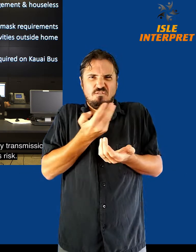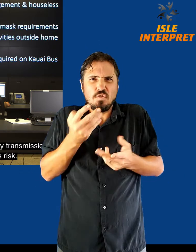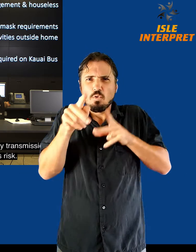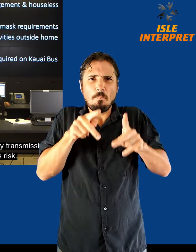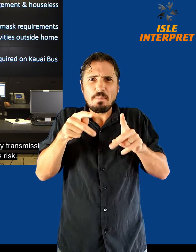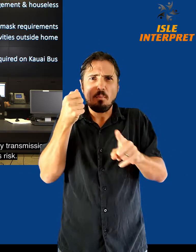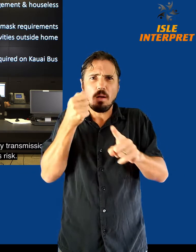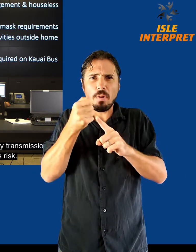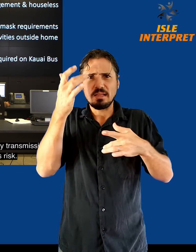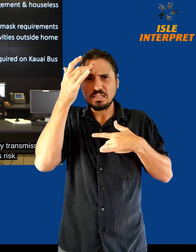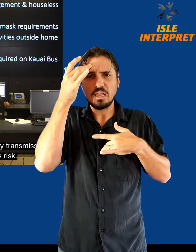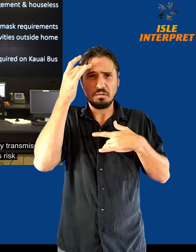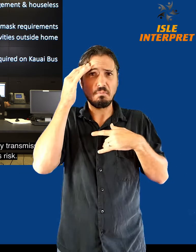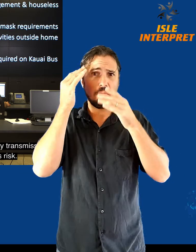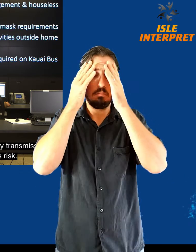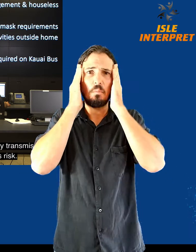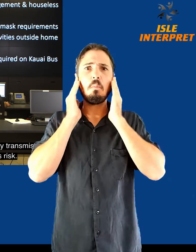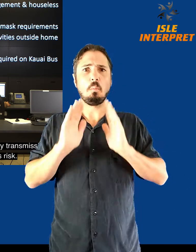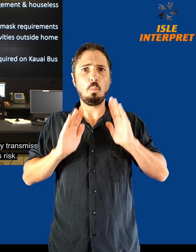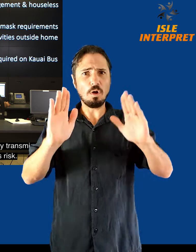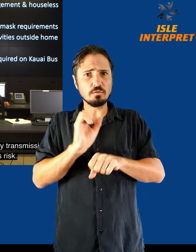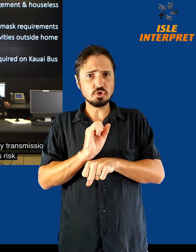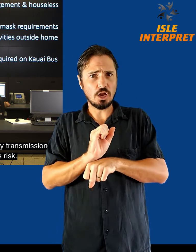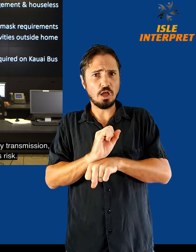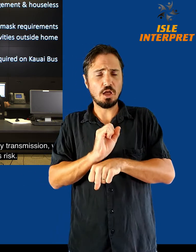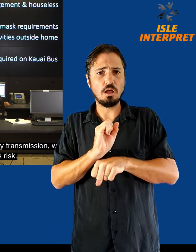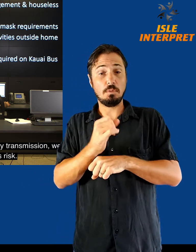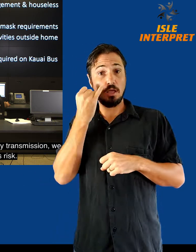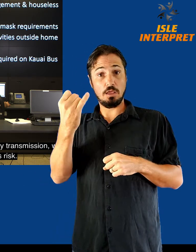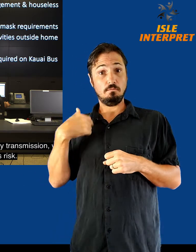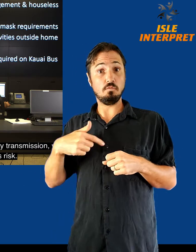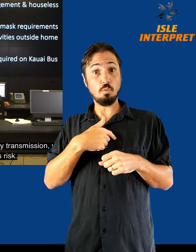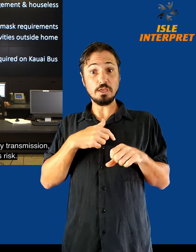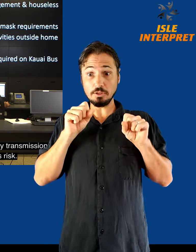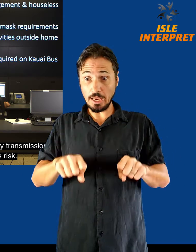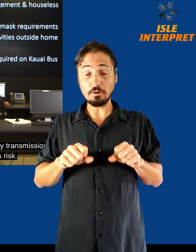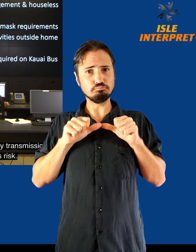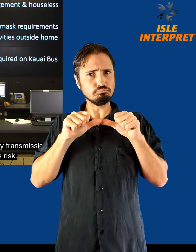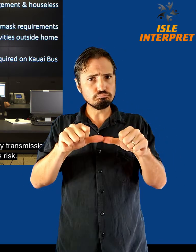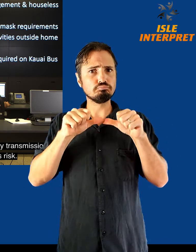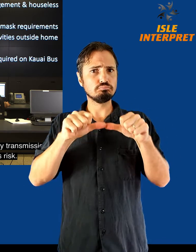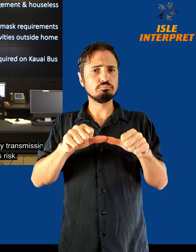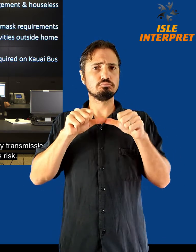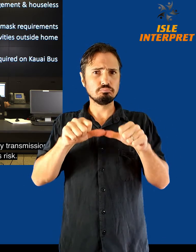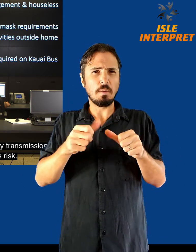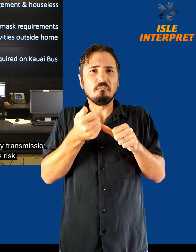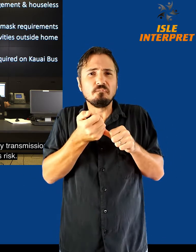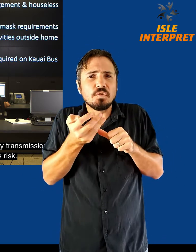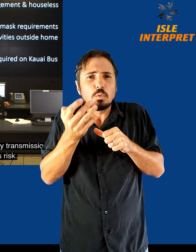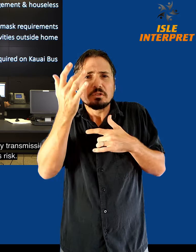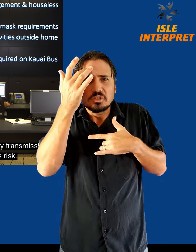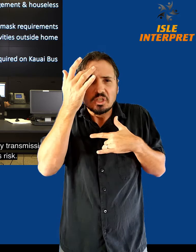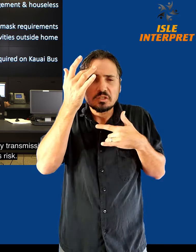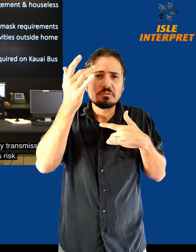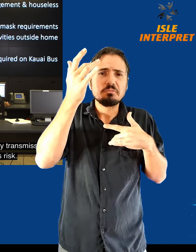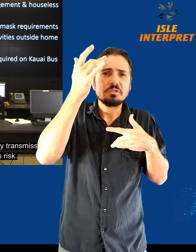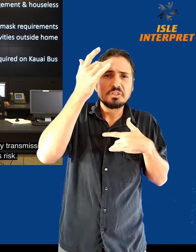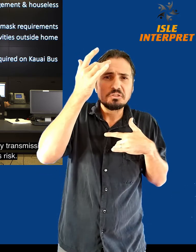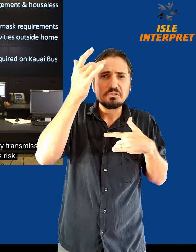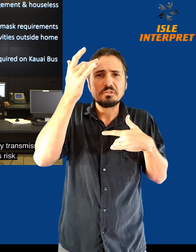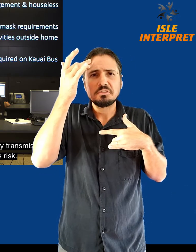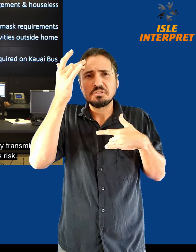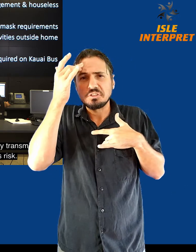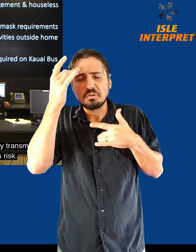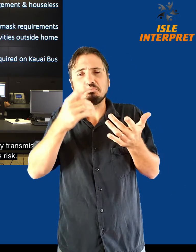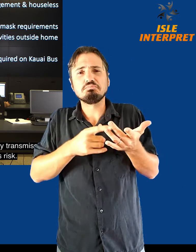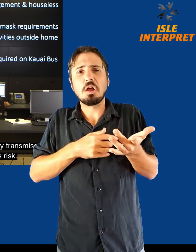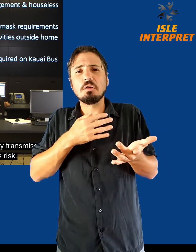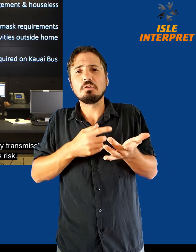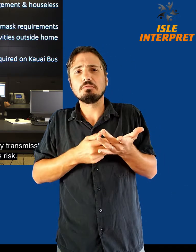If we can continue to keep our numbers low, and continue to contain community transmission, we want to SLOWLY get people back to work in a way that minimizes risk.